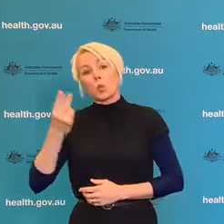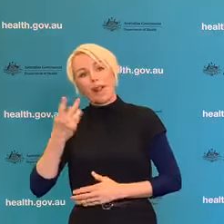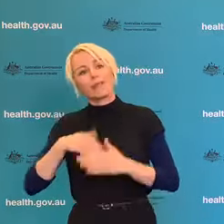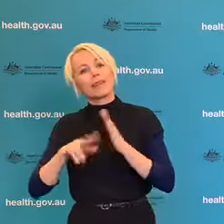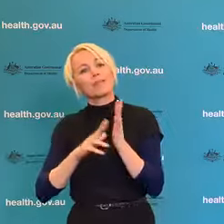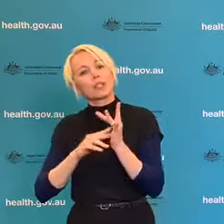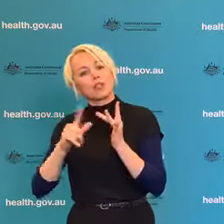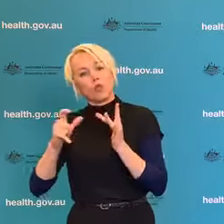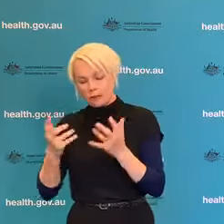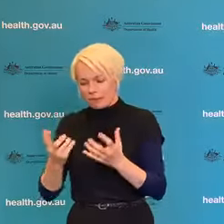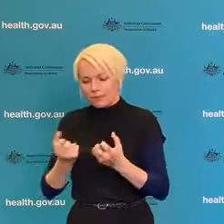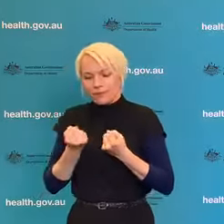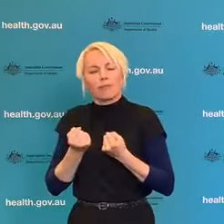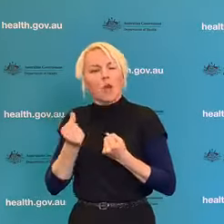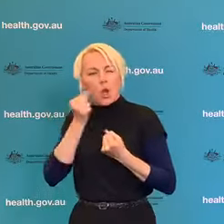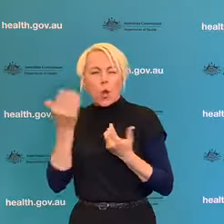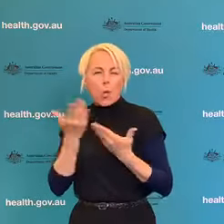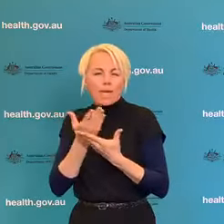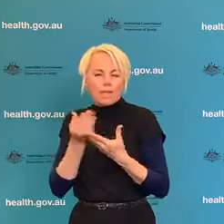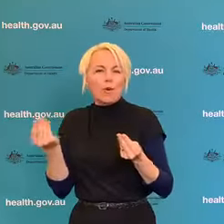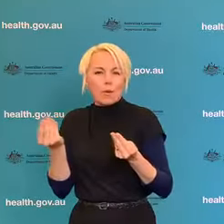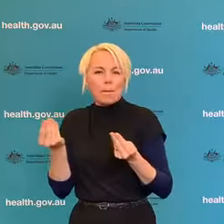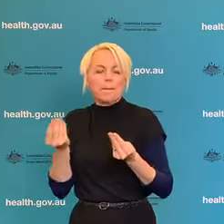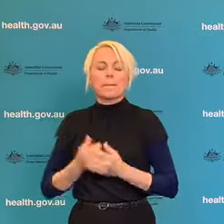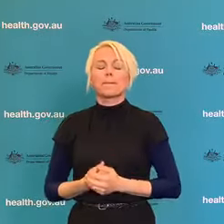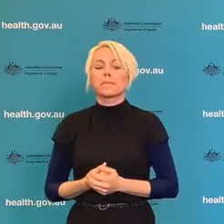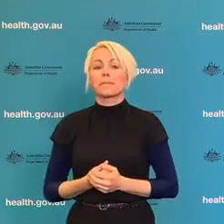locally acquired with a confirmed contact and 23